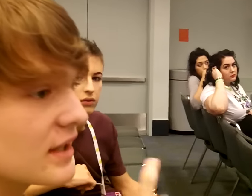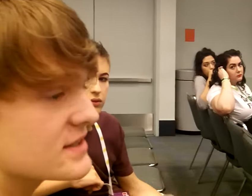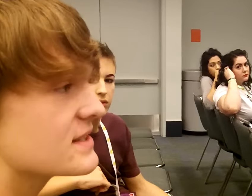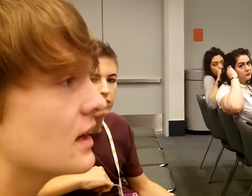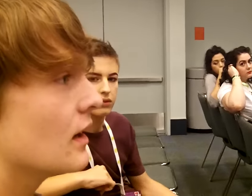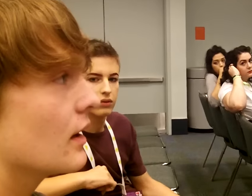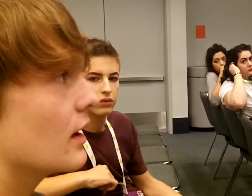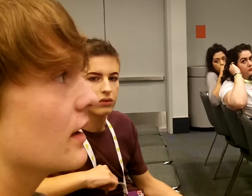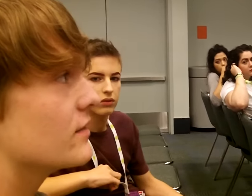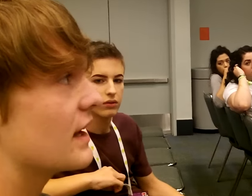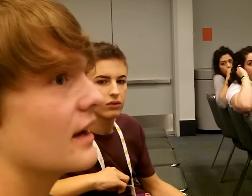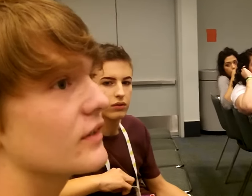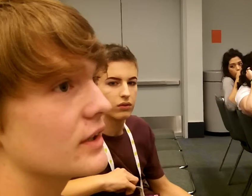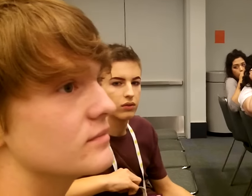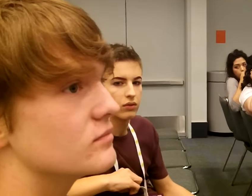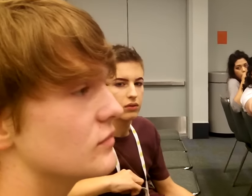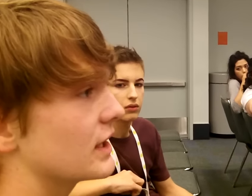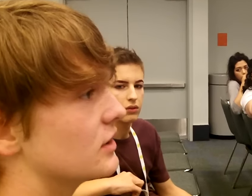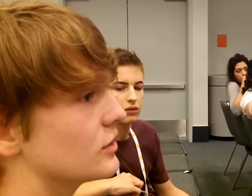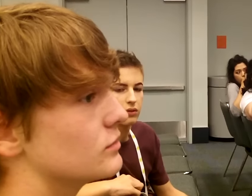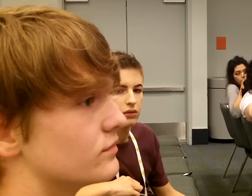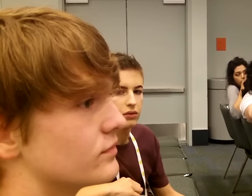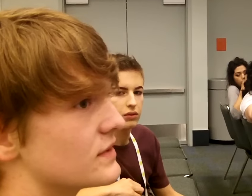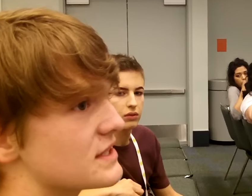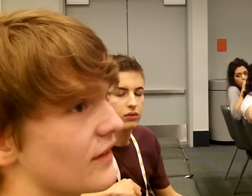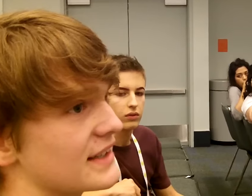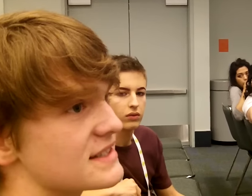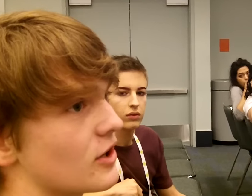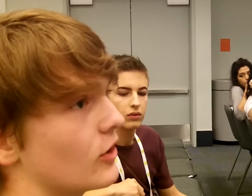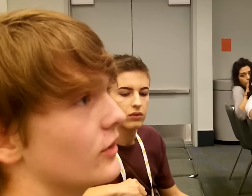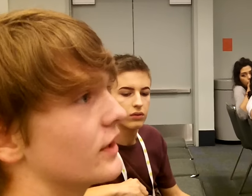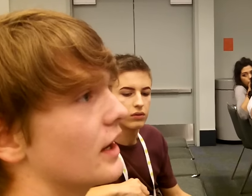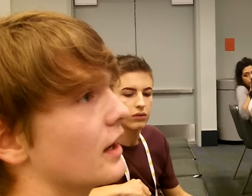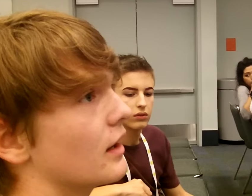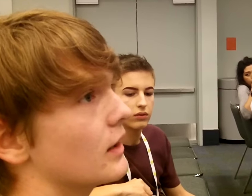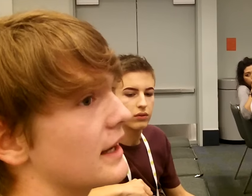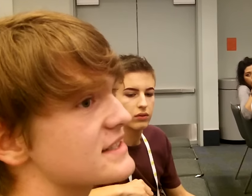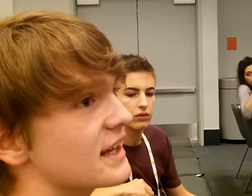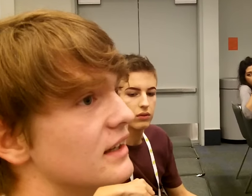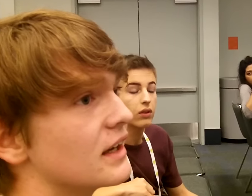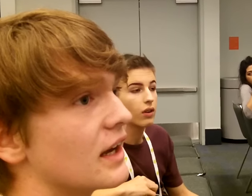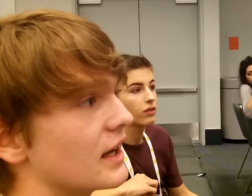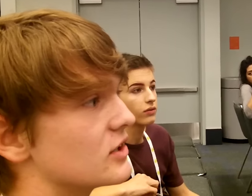because they have a new device called Alexa,